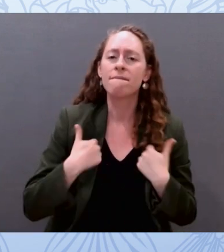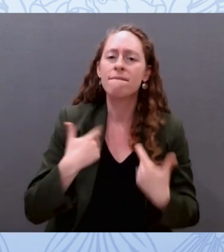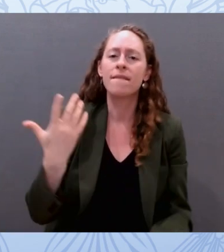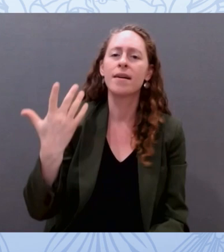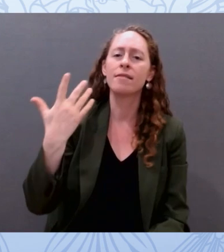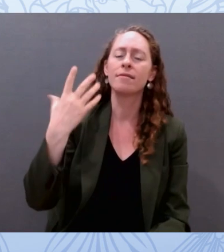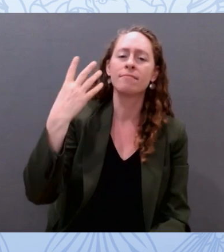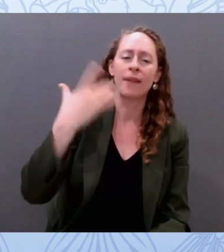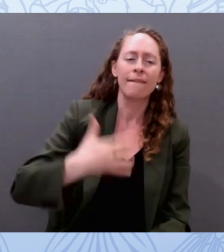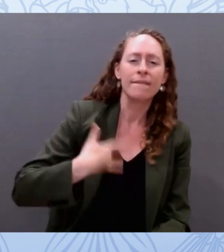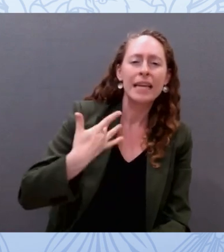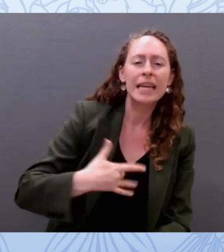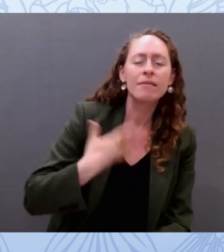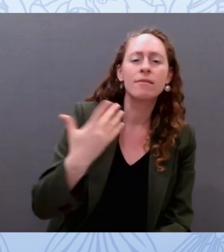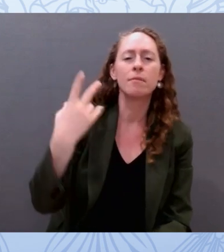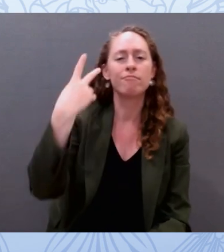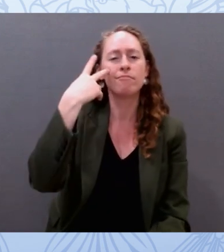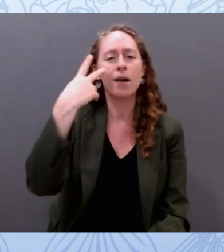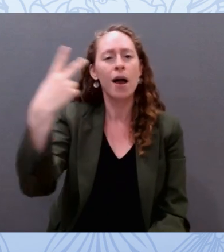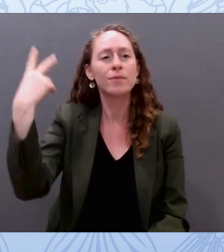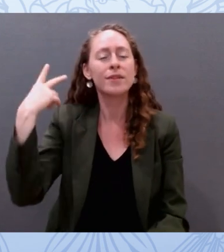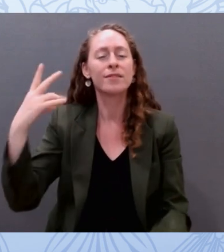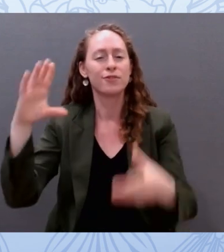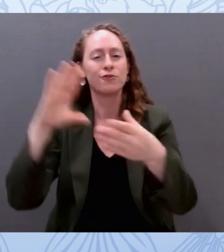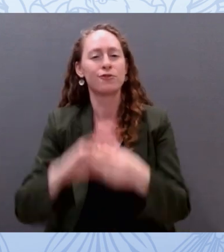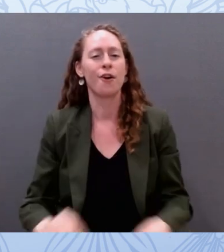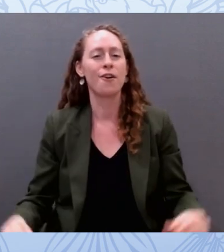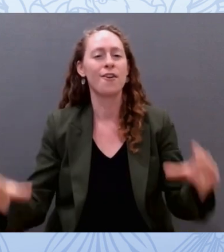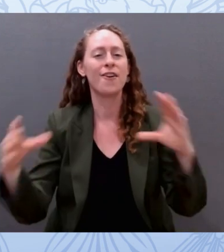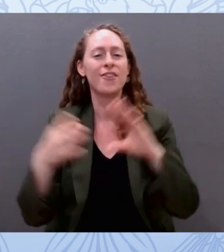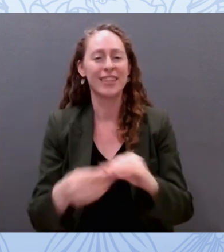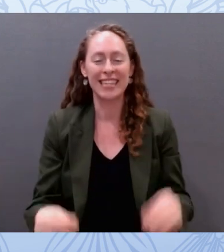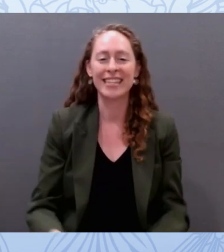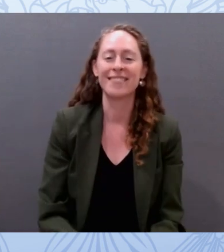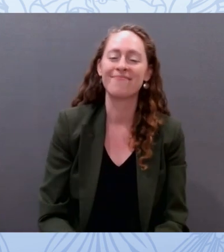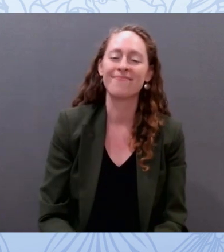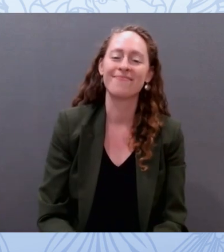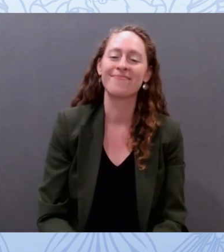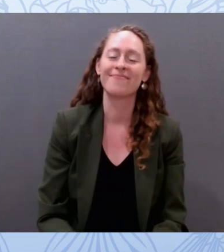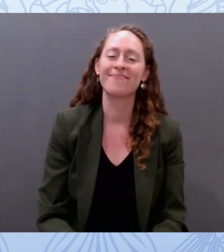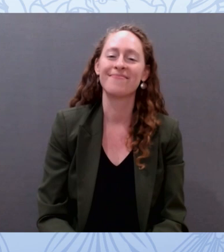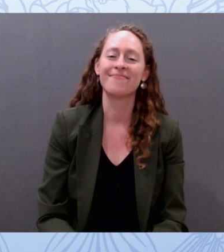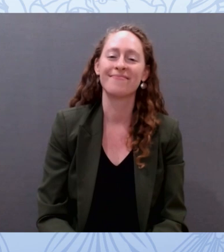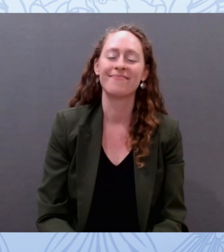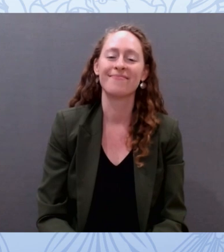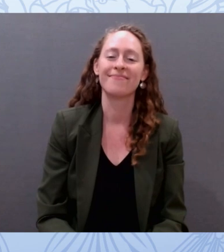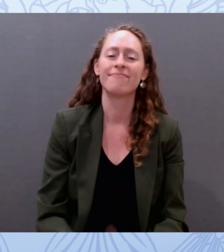So where does their inner strength come from? What made them who they are?